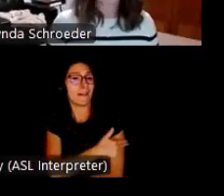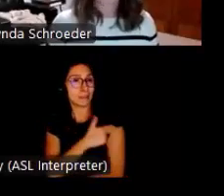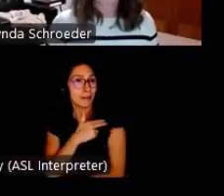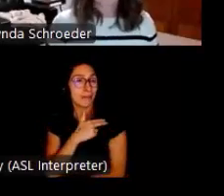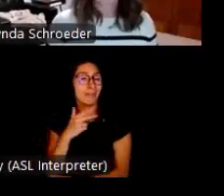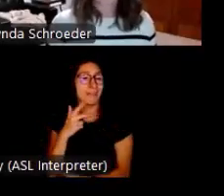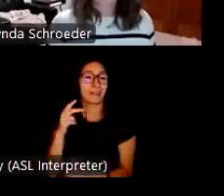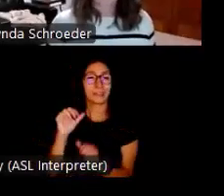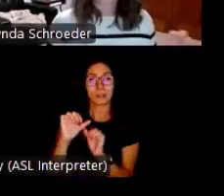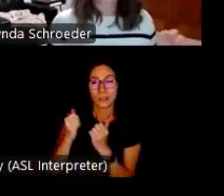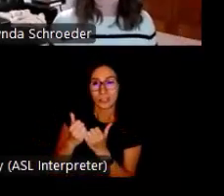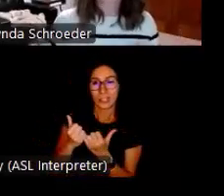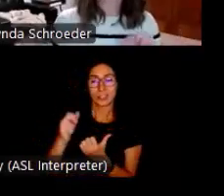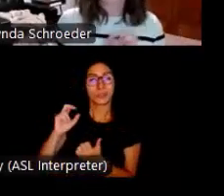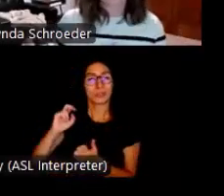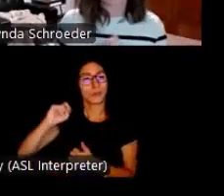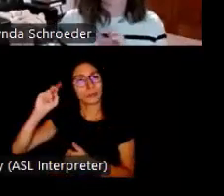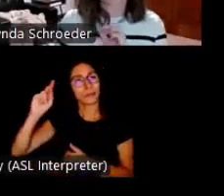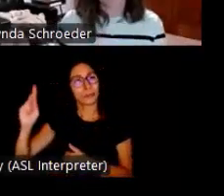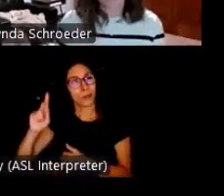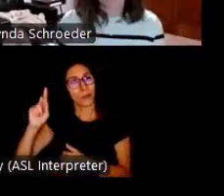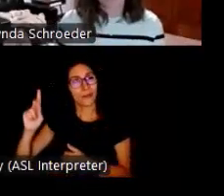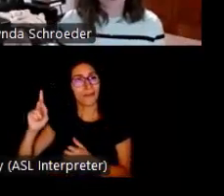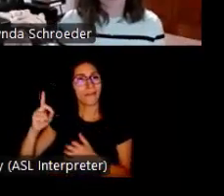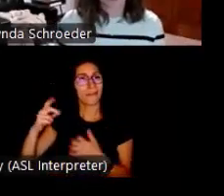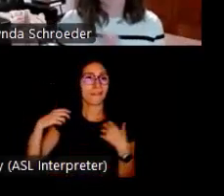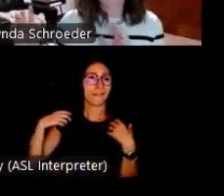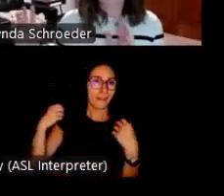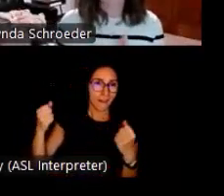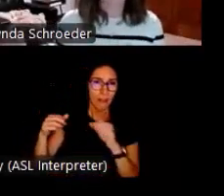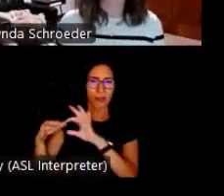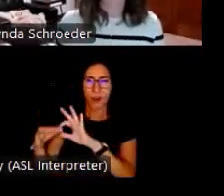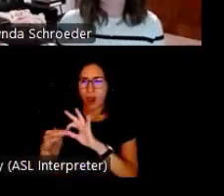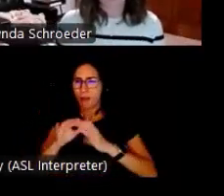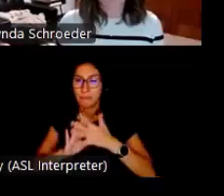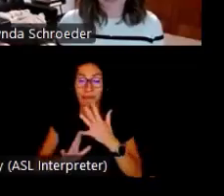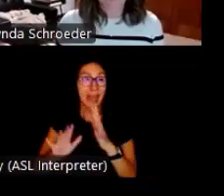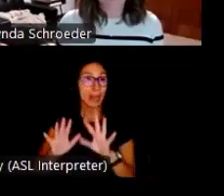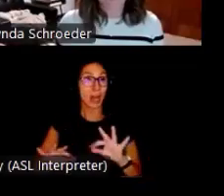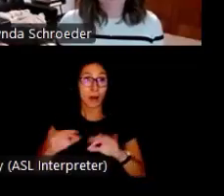and our Critical Access Hospital Quality Network, which is made up of nursing staff.